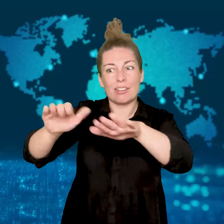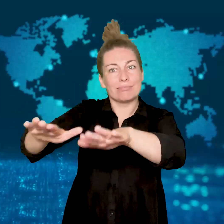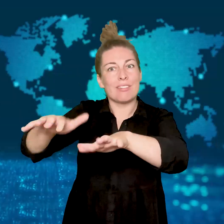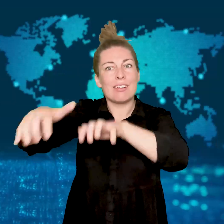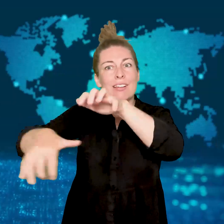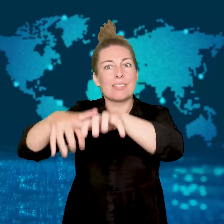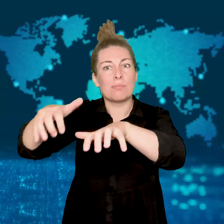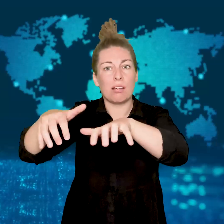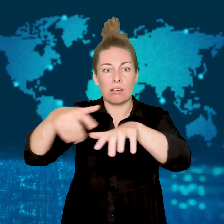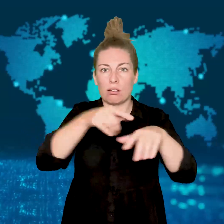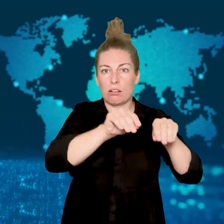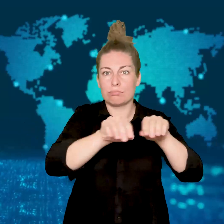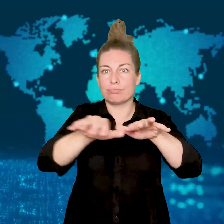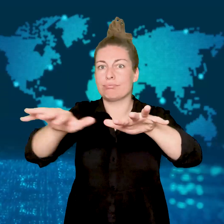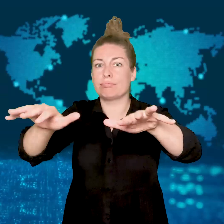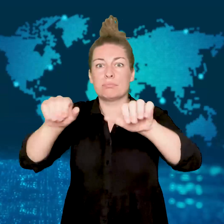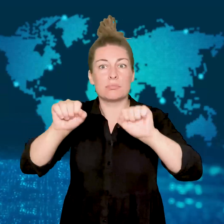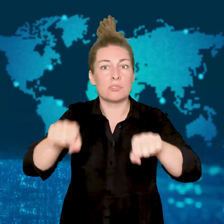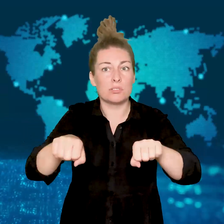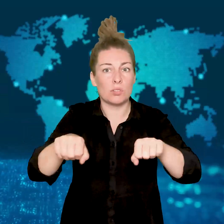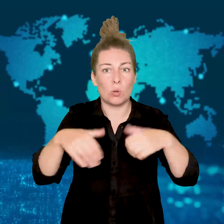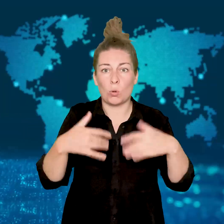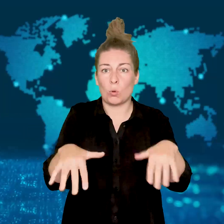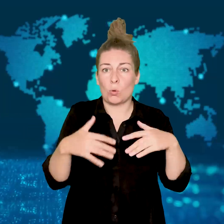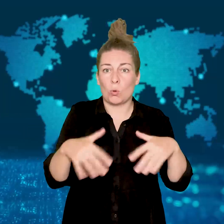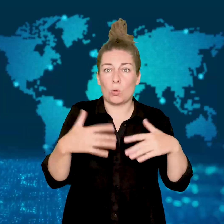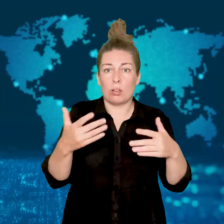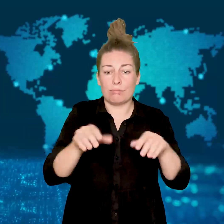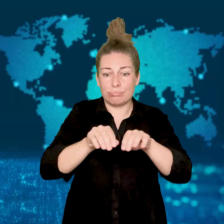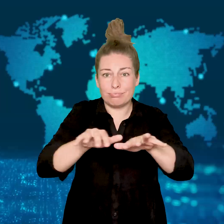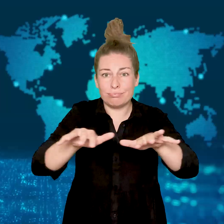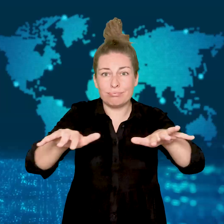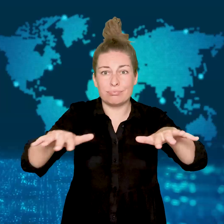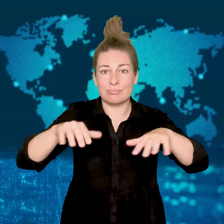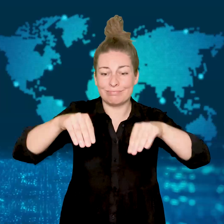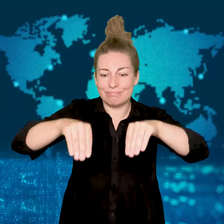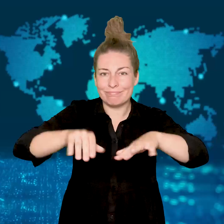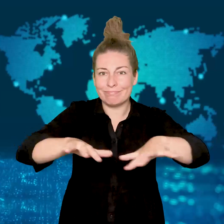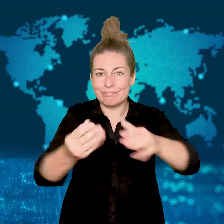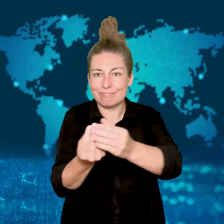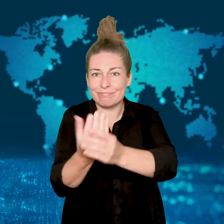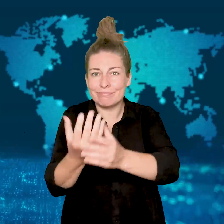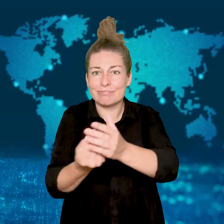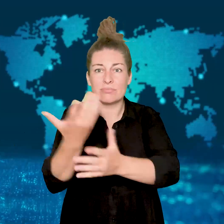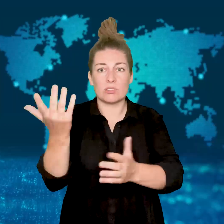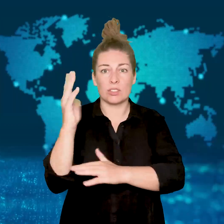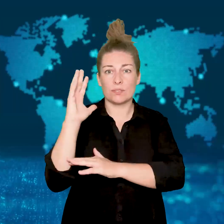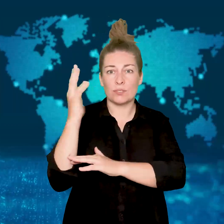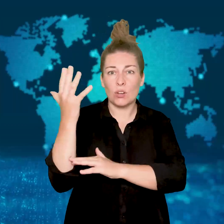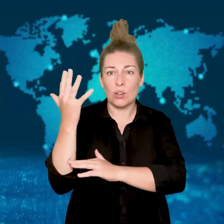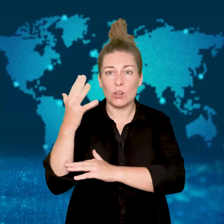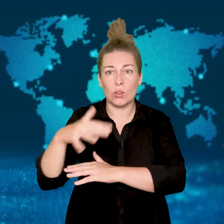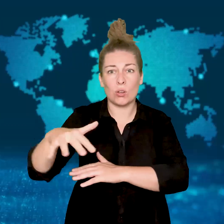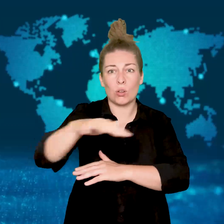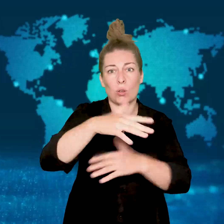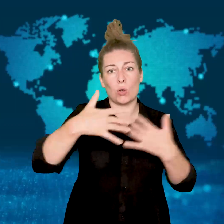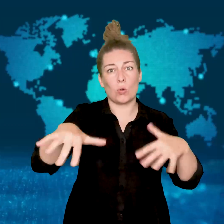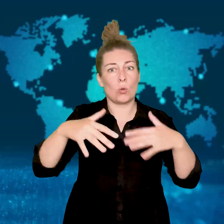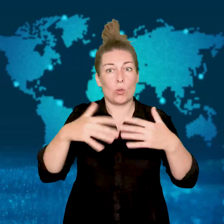The organisms have spread disease, consumed crops and forests,